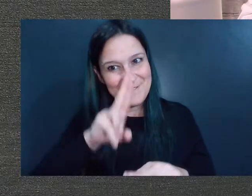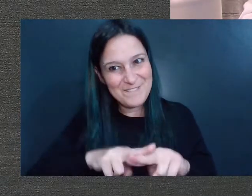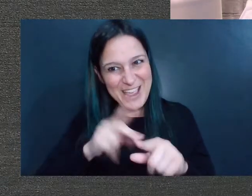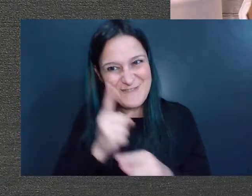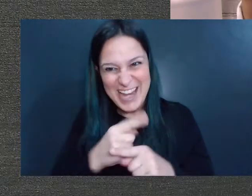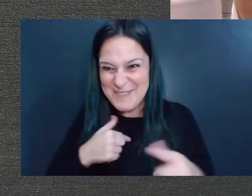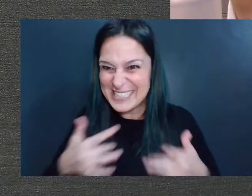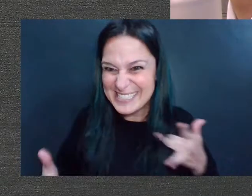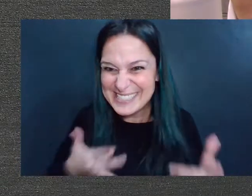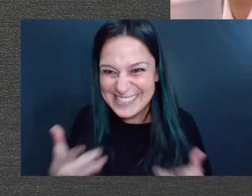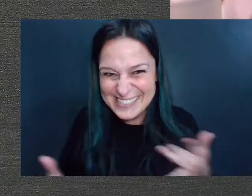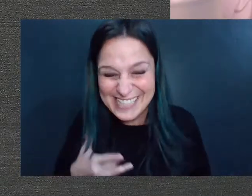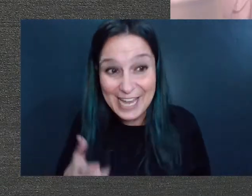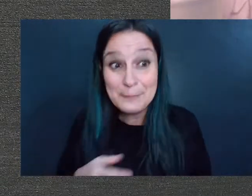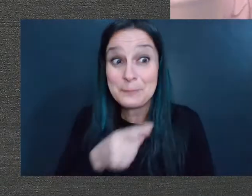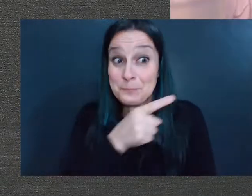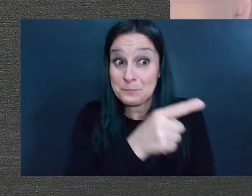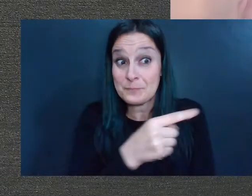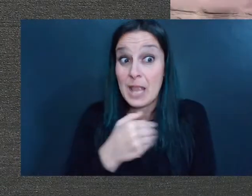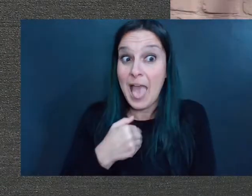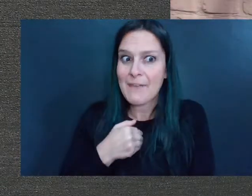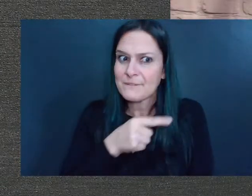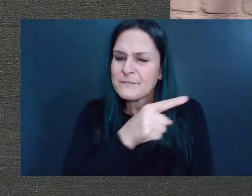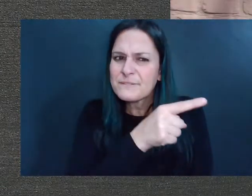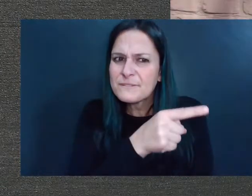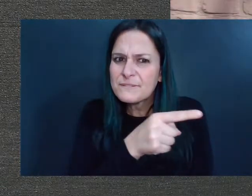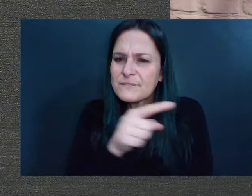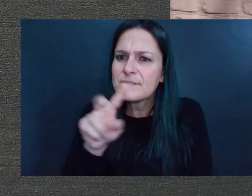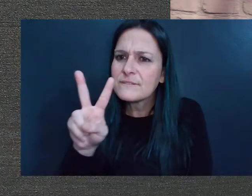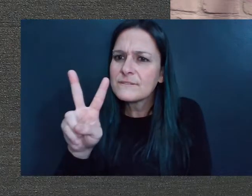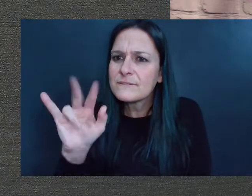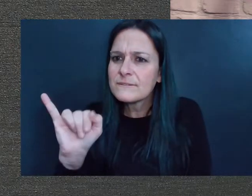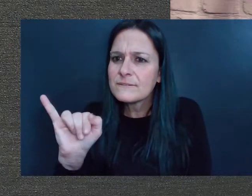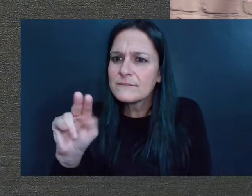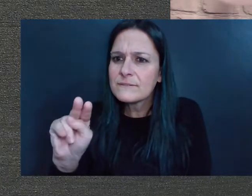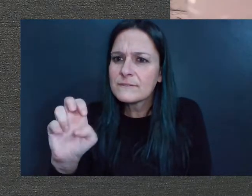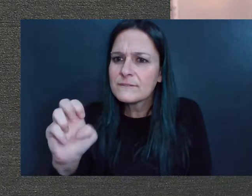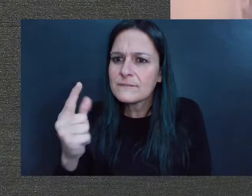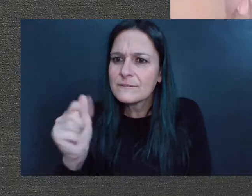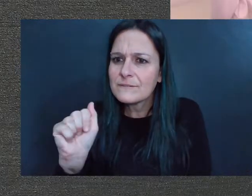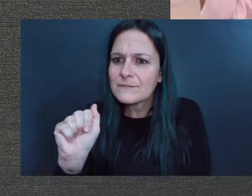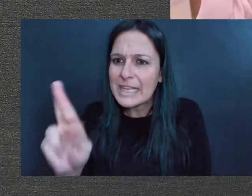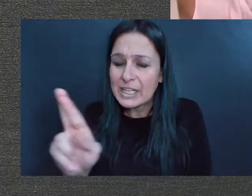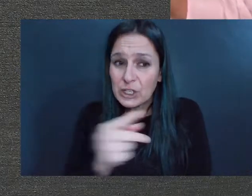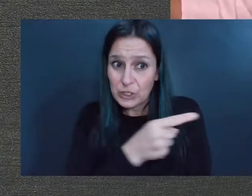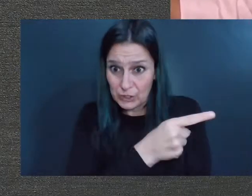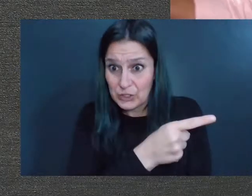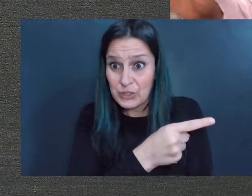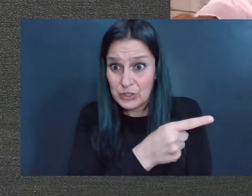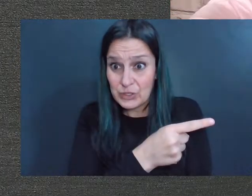So we have vinegar. I have some vinegar and I have it